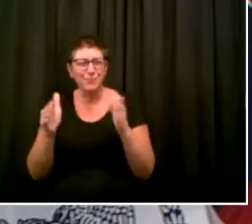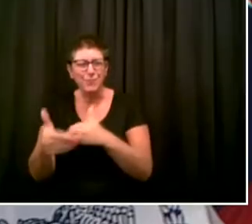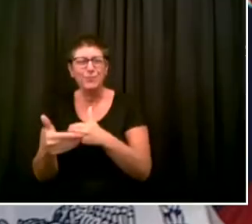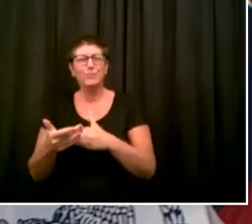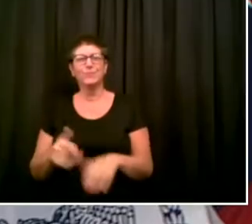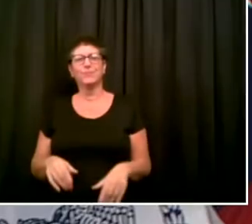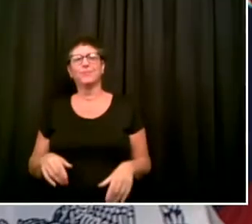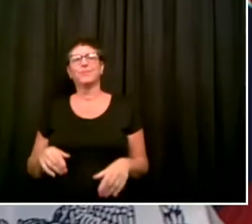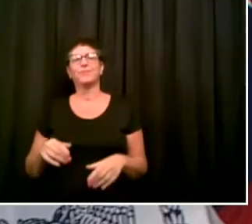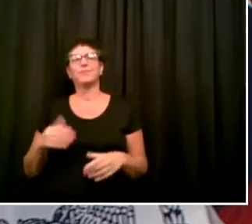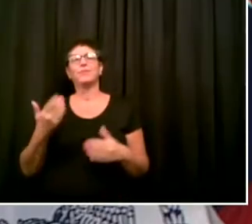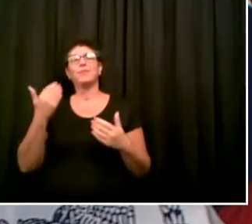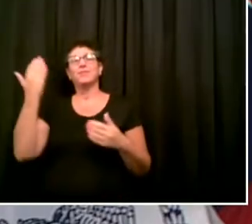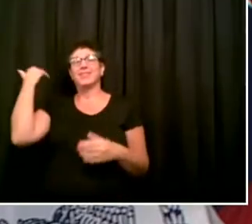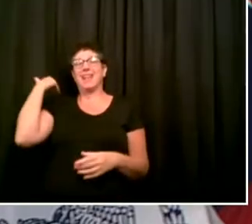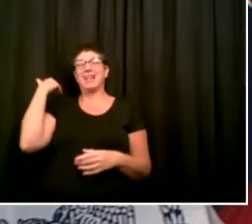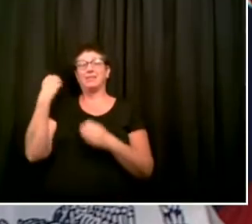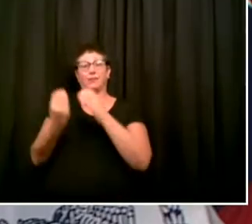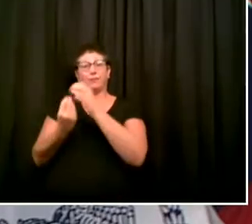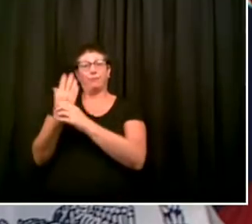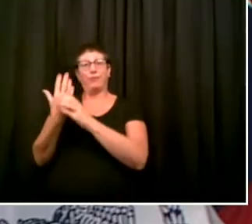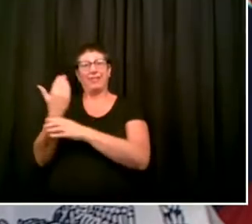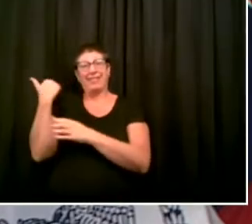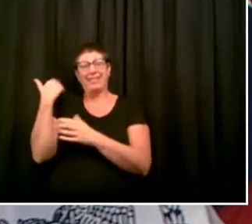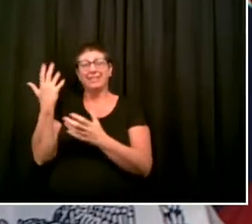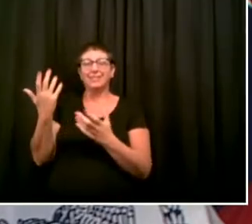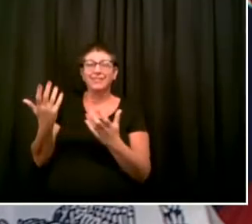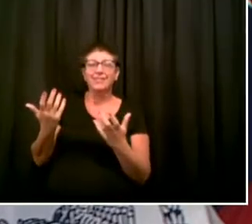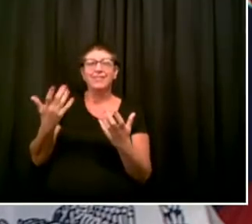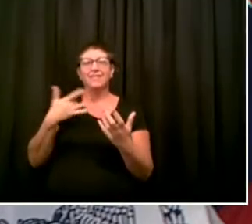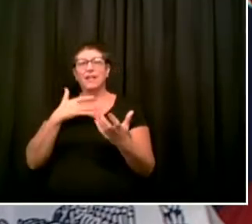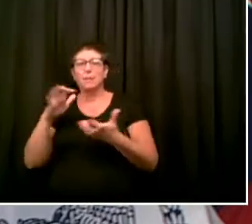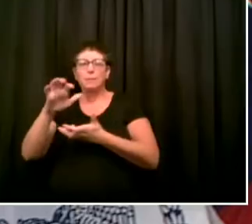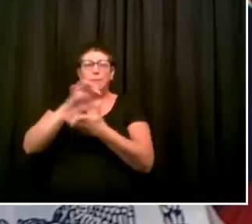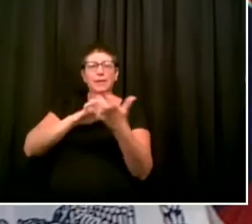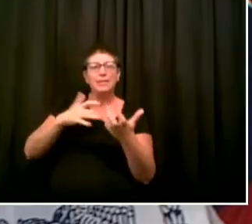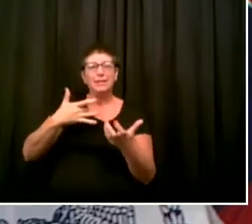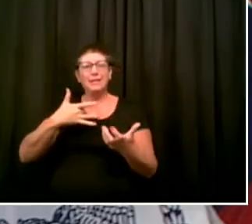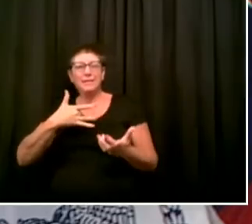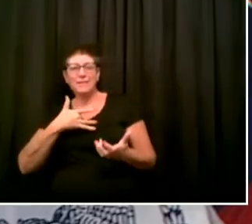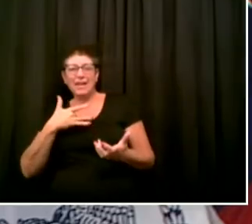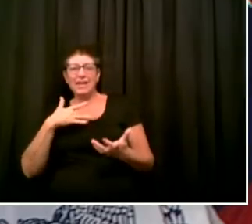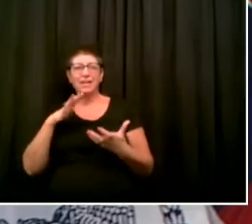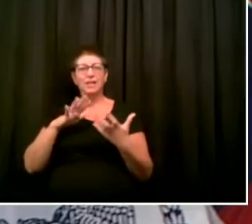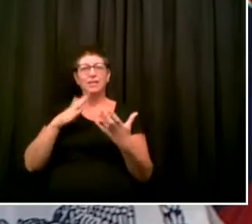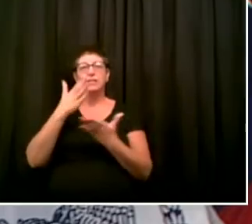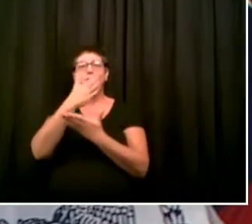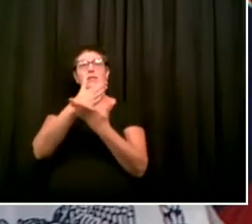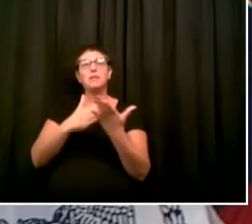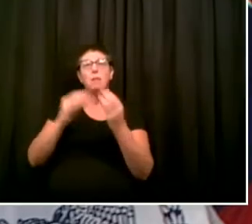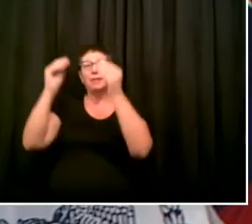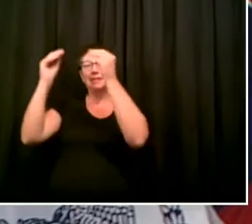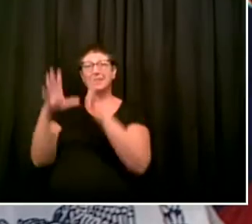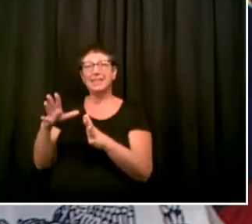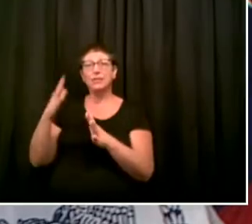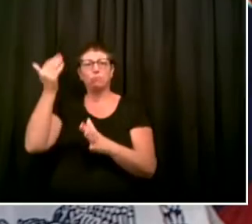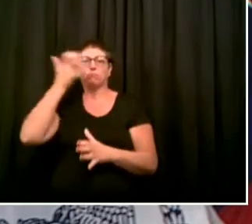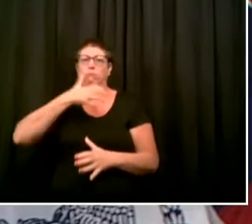THEREI N RFONT OF THEM AND OBVIOUSLY YOU